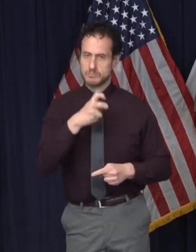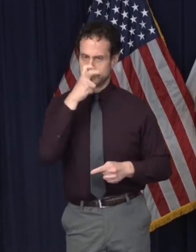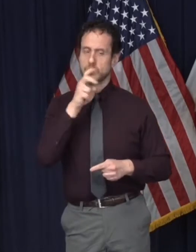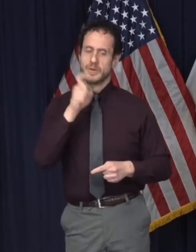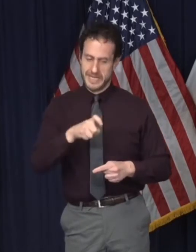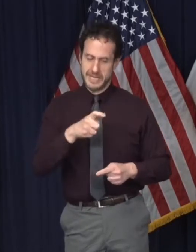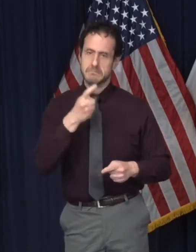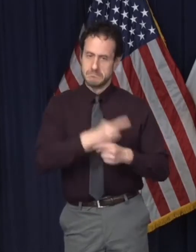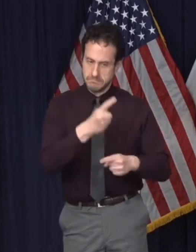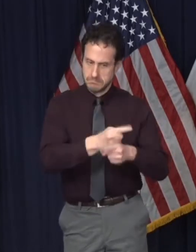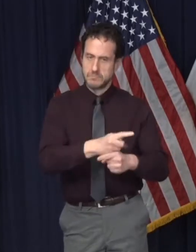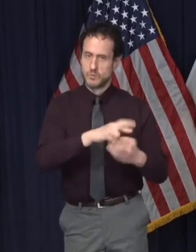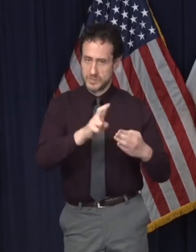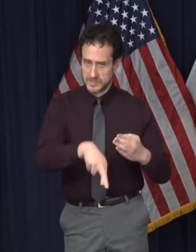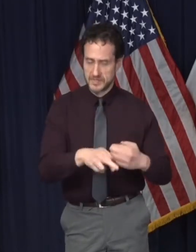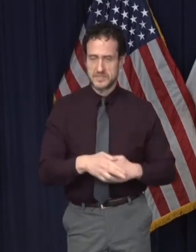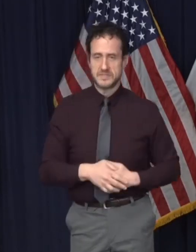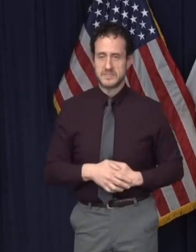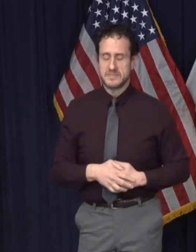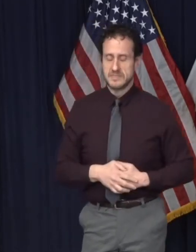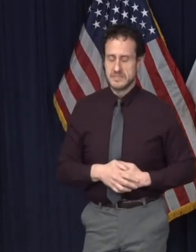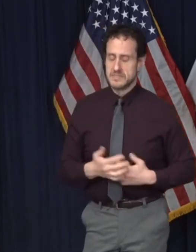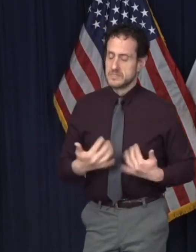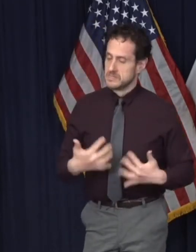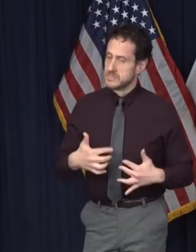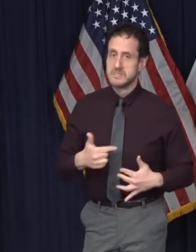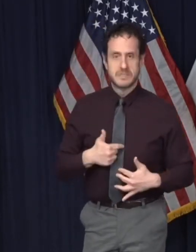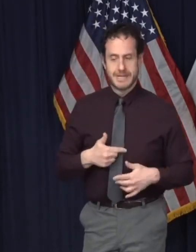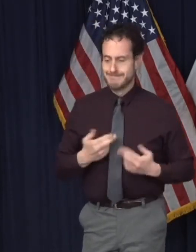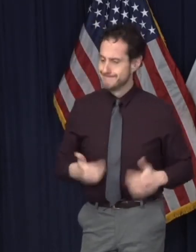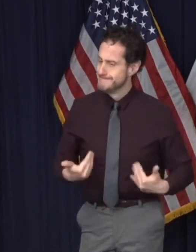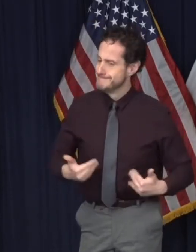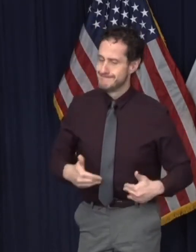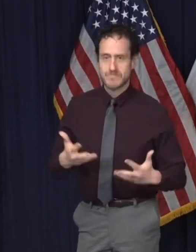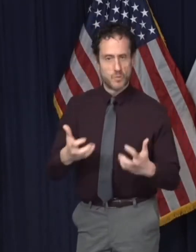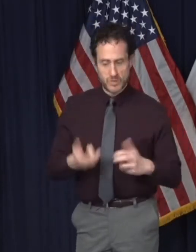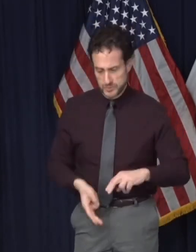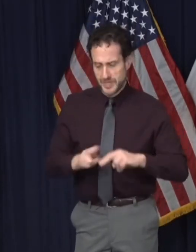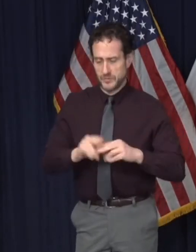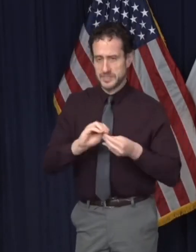STANDARDS. I AM AS IMP IMPATIENT AS THE REST OF